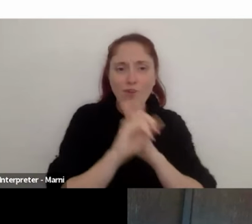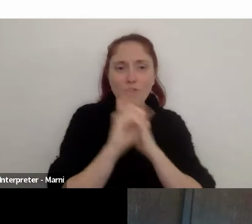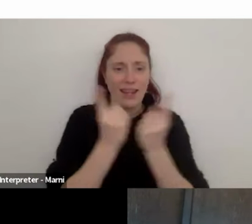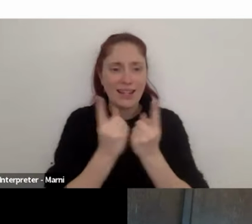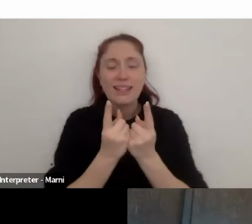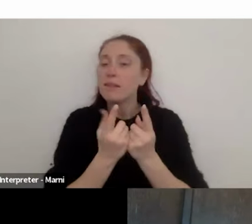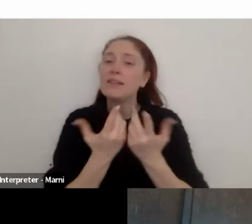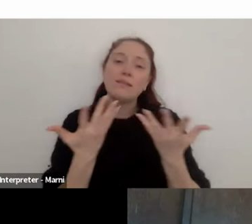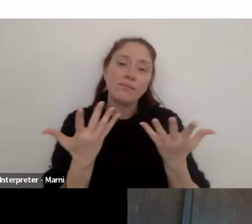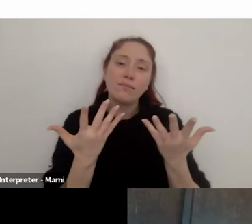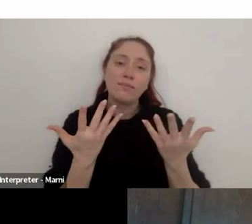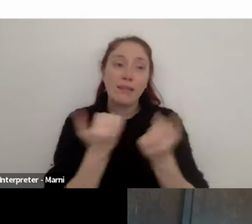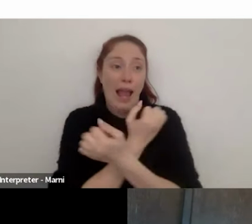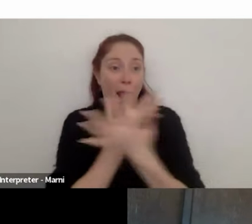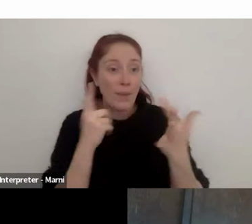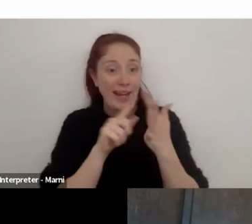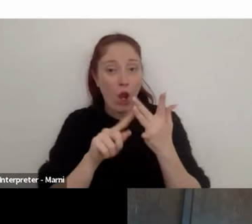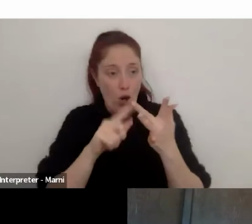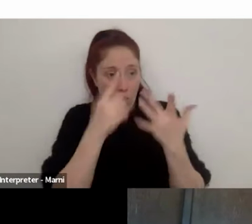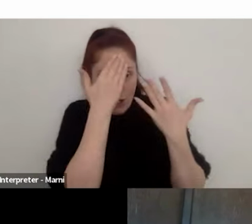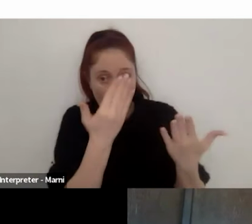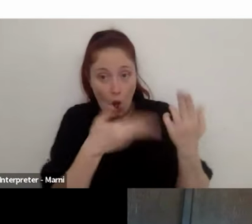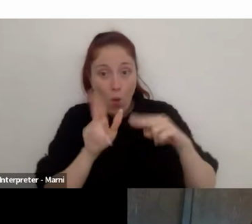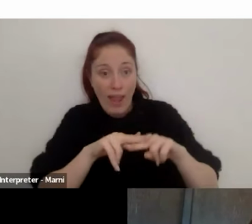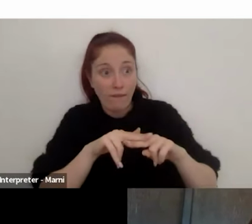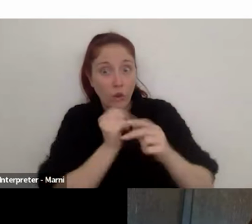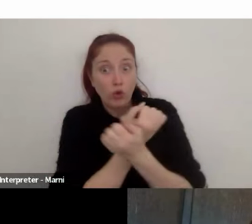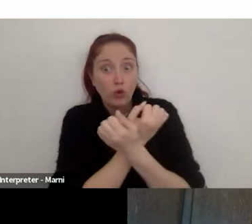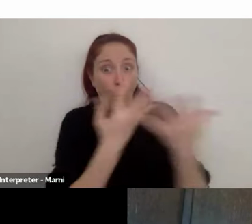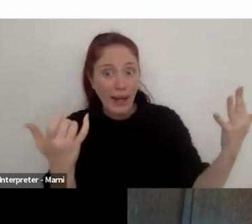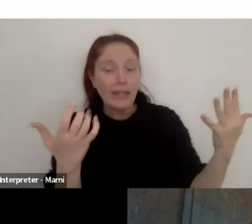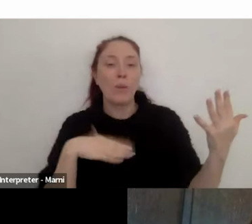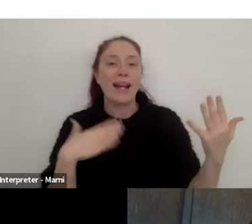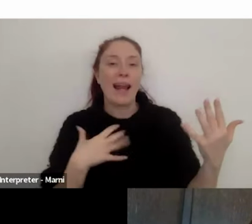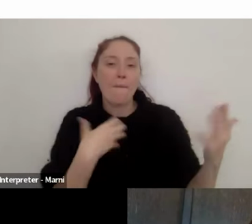we receive, we might need to form more than one panel to manage the volume of that work. They will